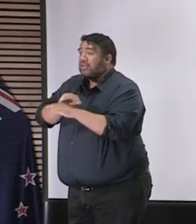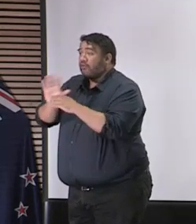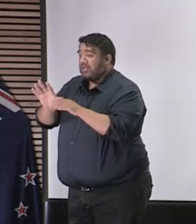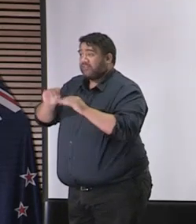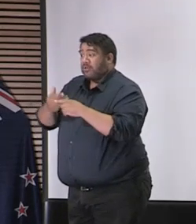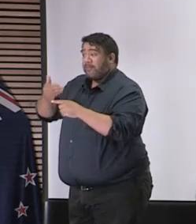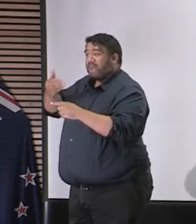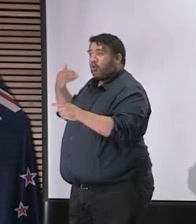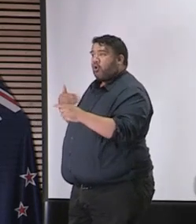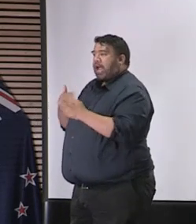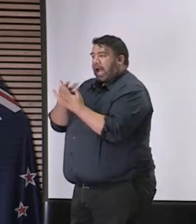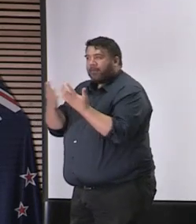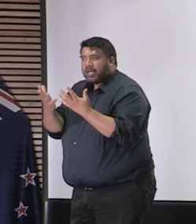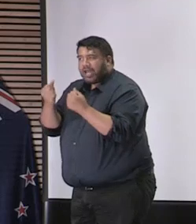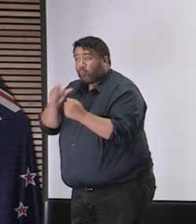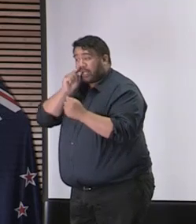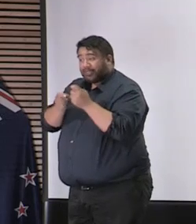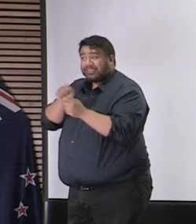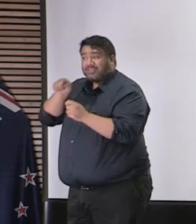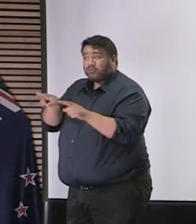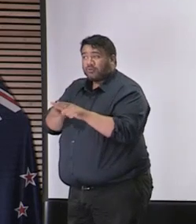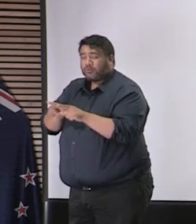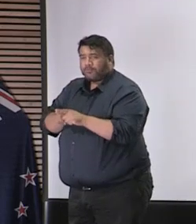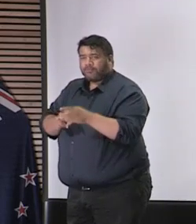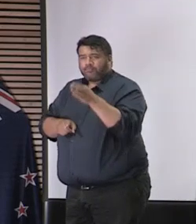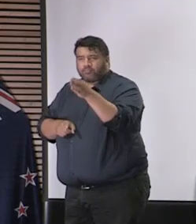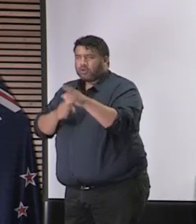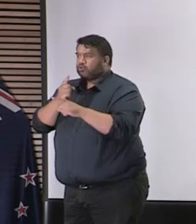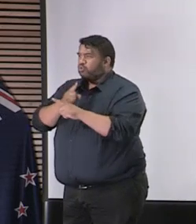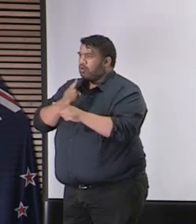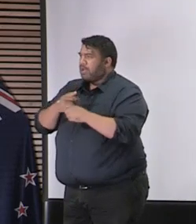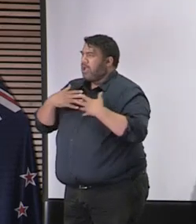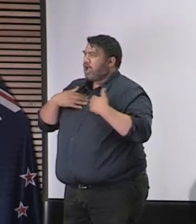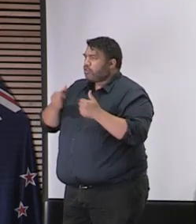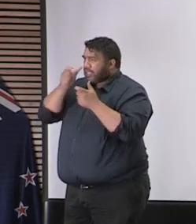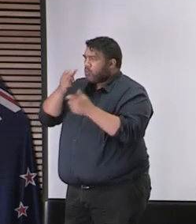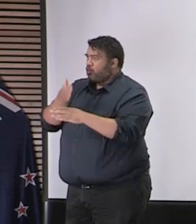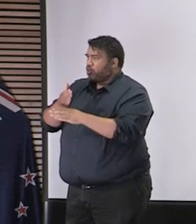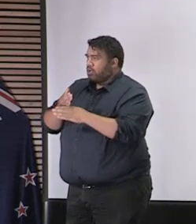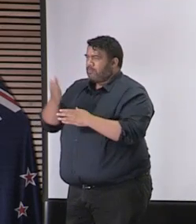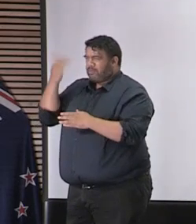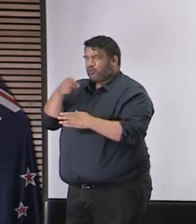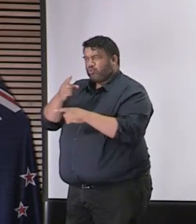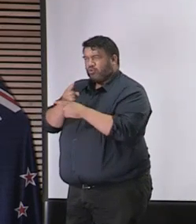sort of levels of infection there may have been in a group historically.